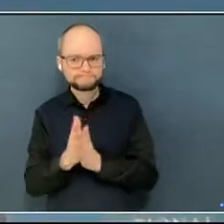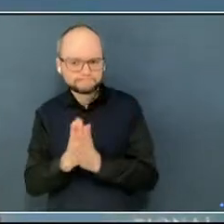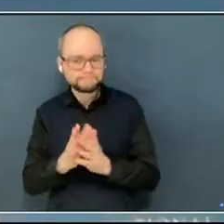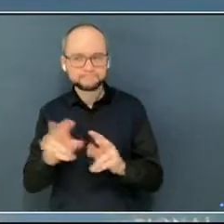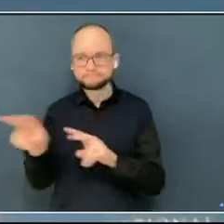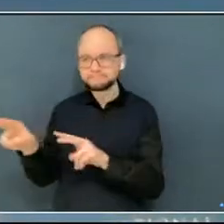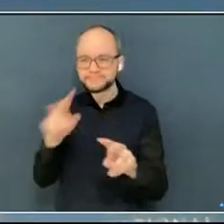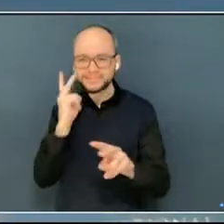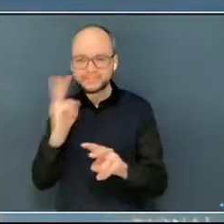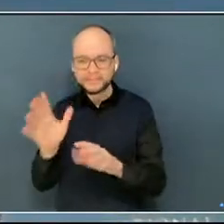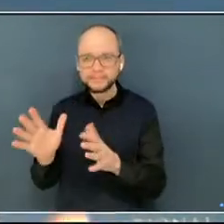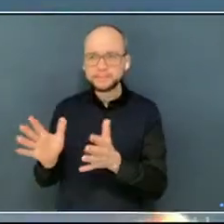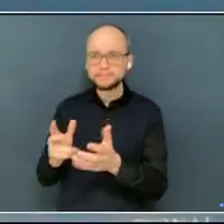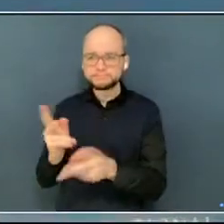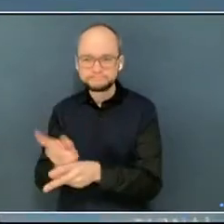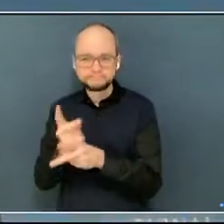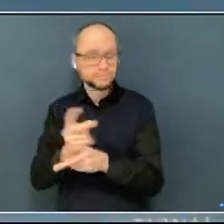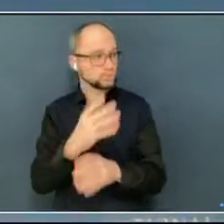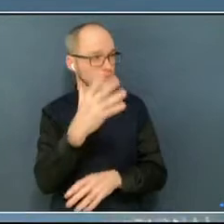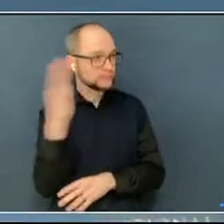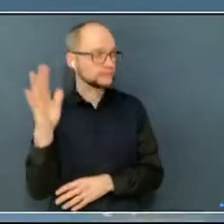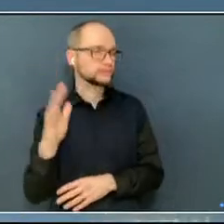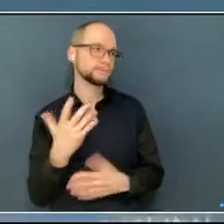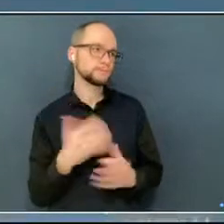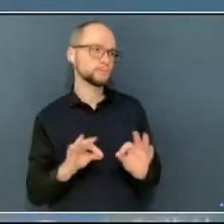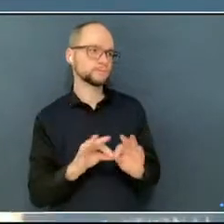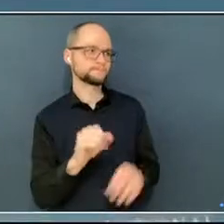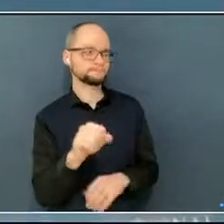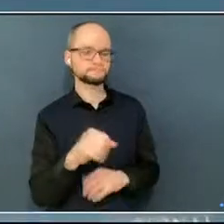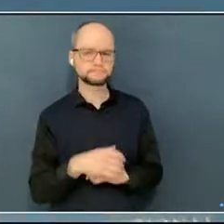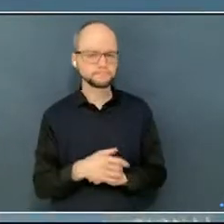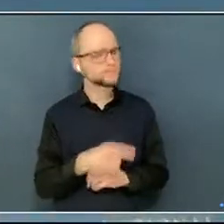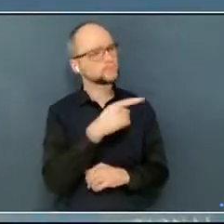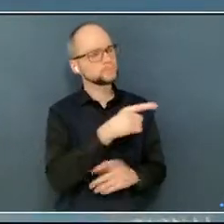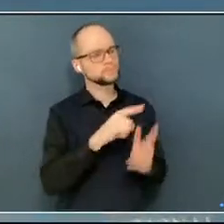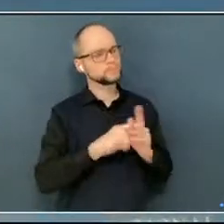So were there any ‑‑ so you moved from farming into a career of journalism.